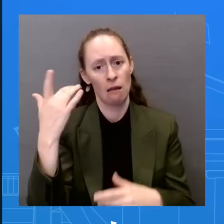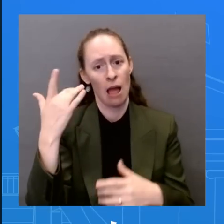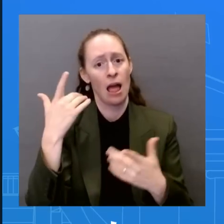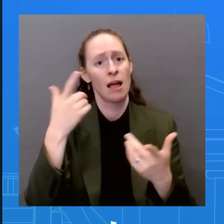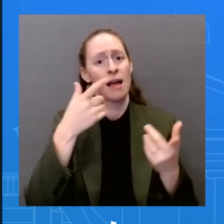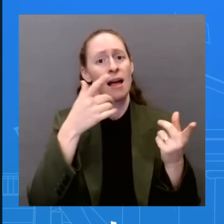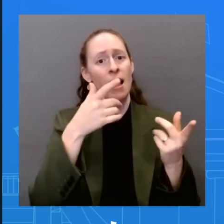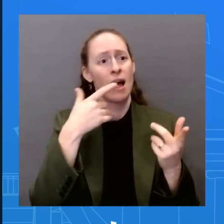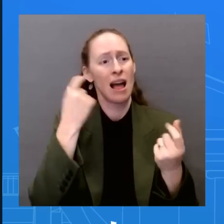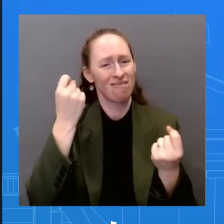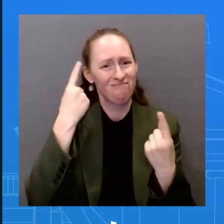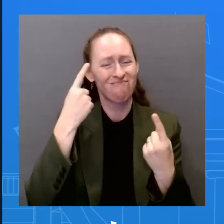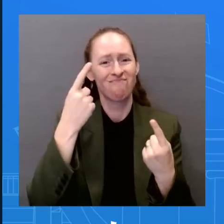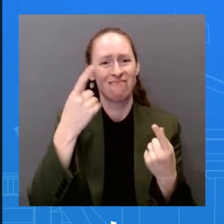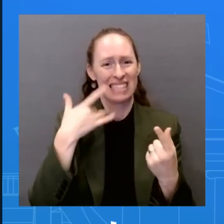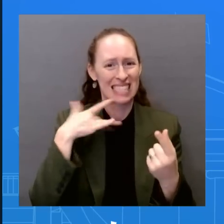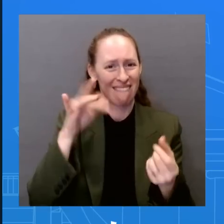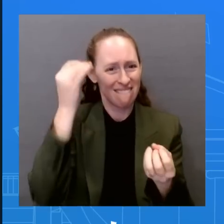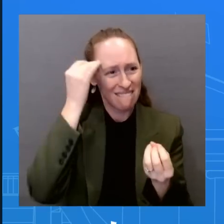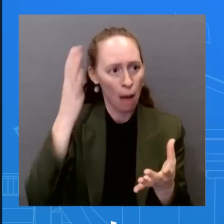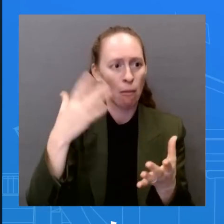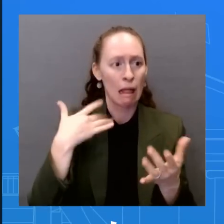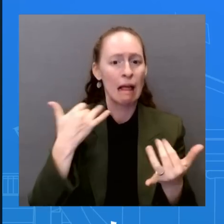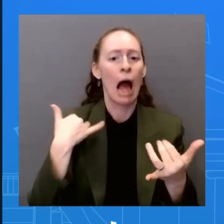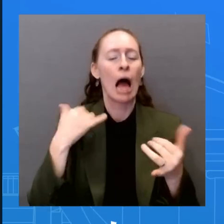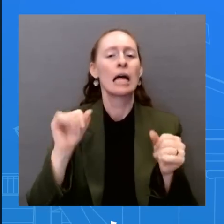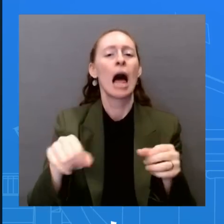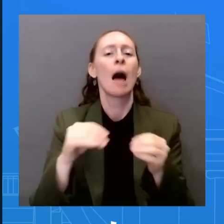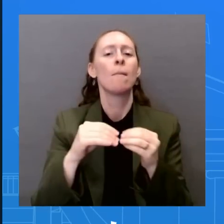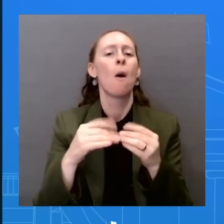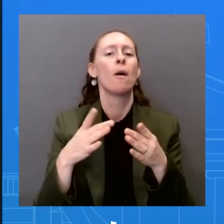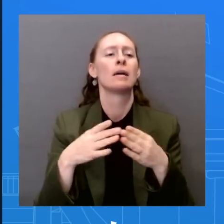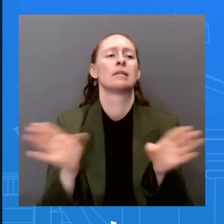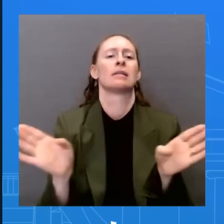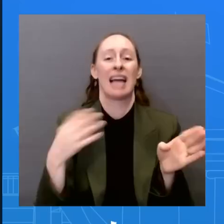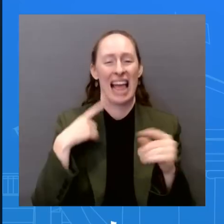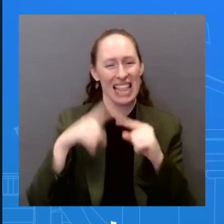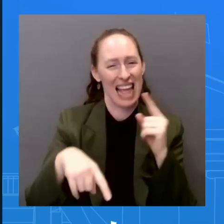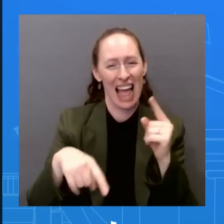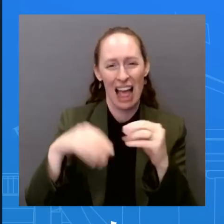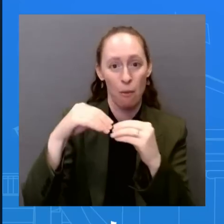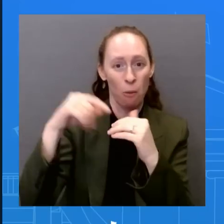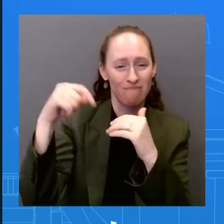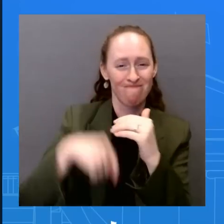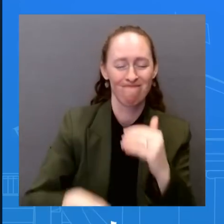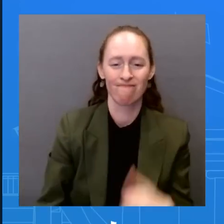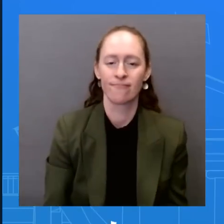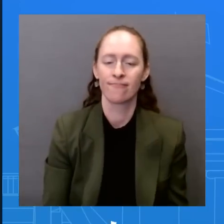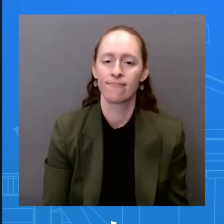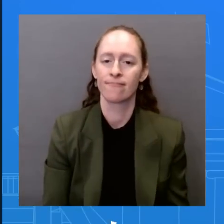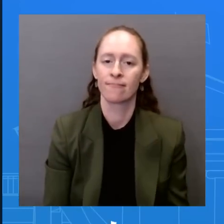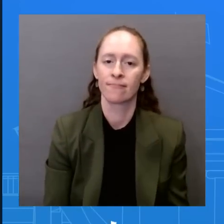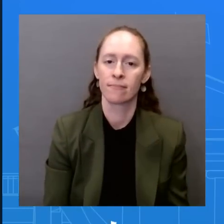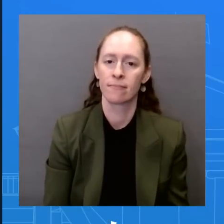I'm not going to go into how our intelligence community moves in that process. But again, we're providing it now